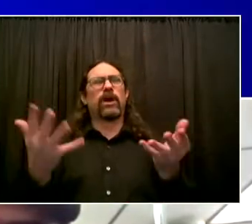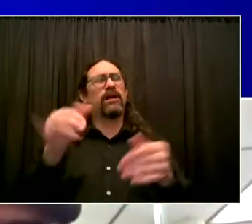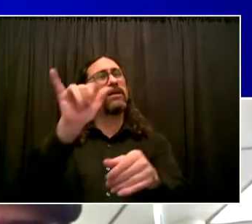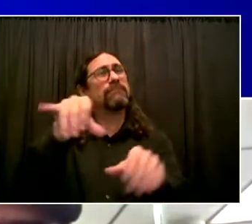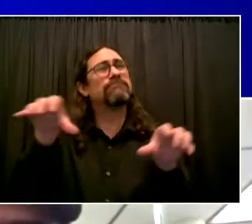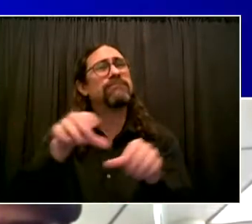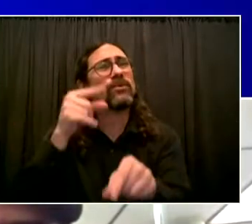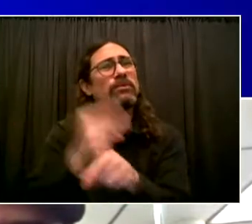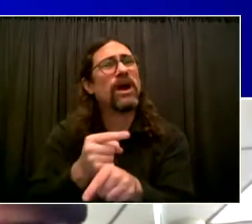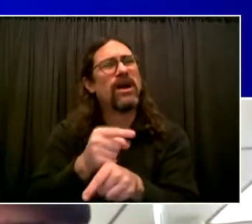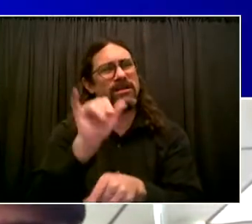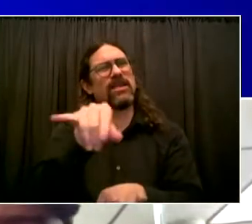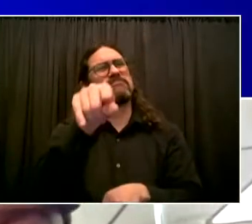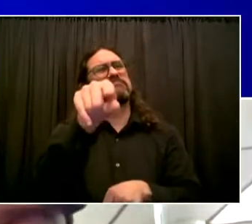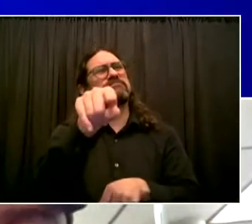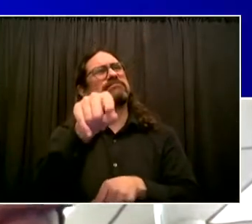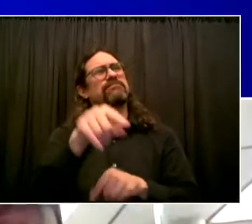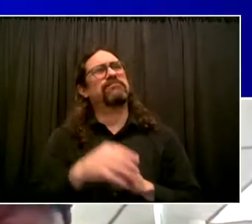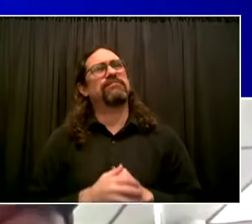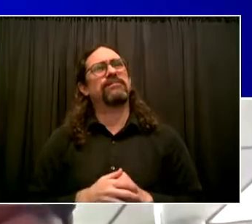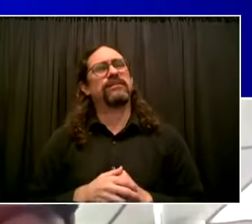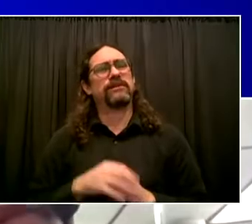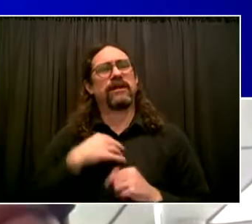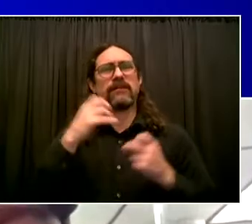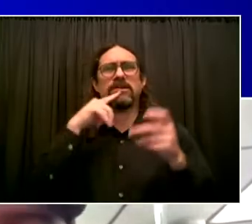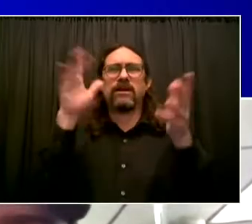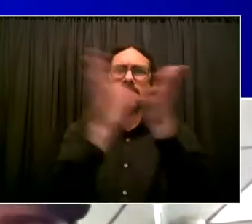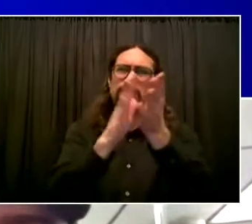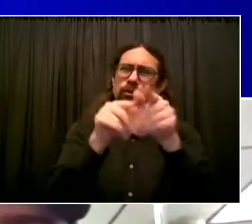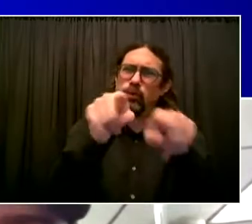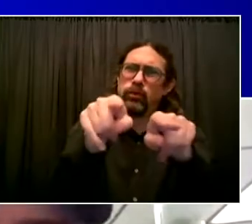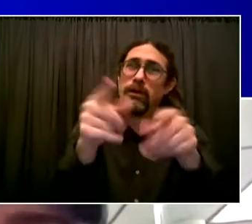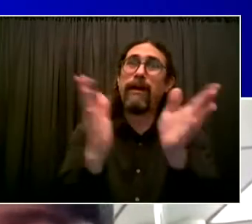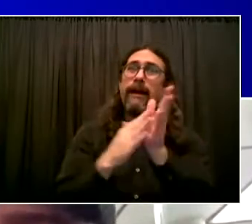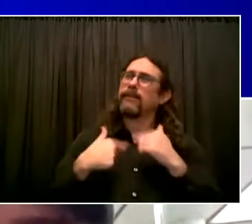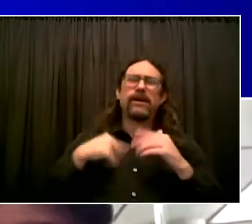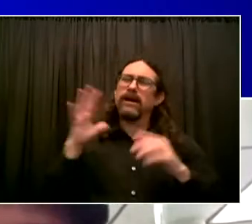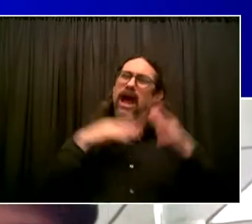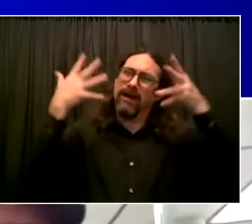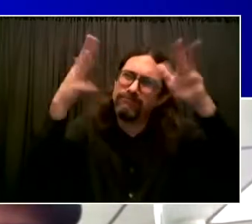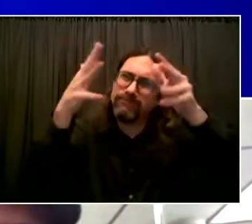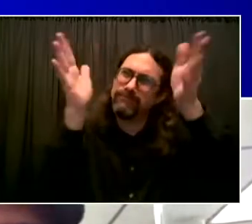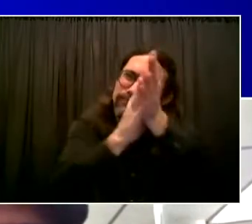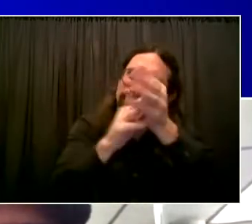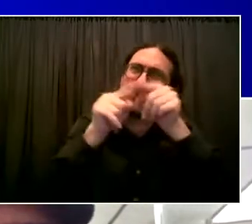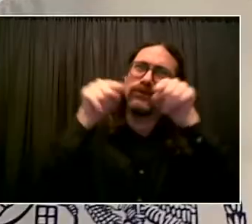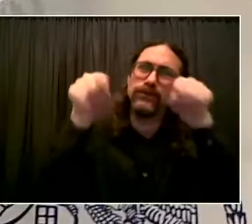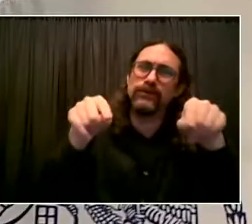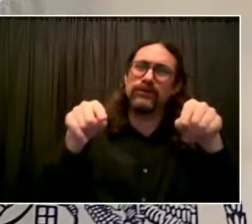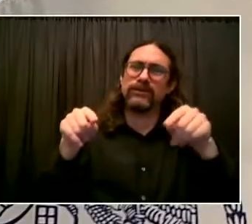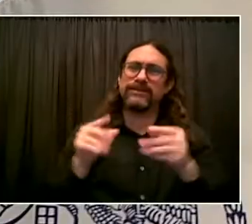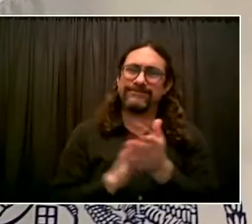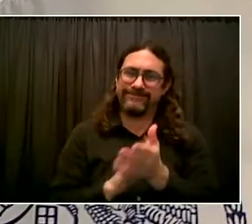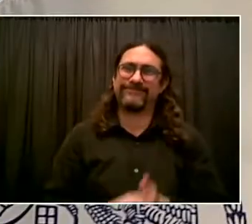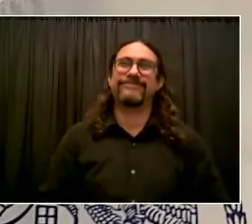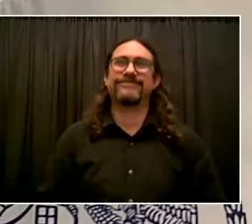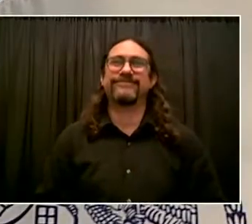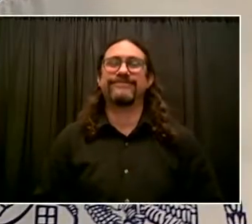YORK CITY IS MADE OF, IN OUR